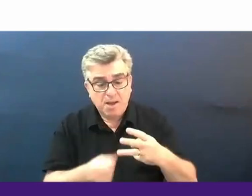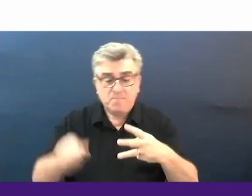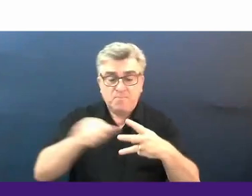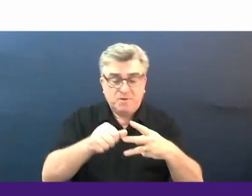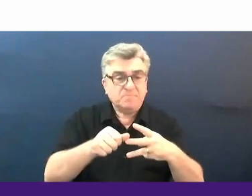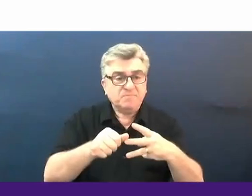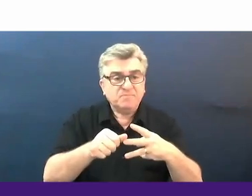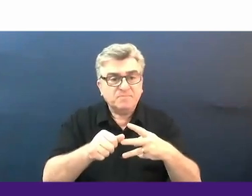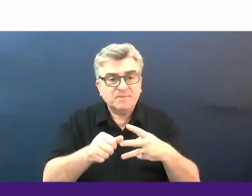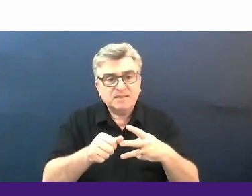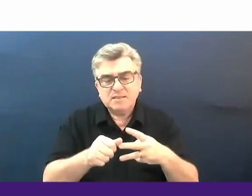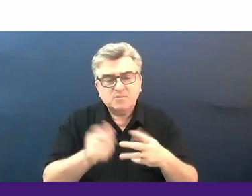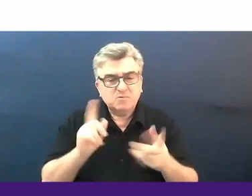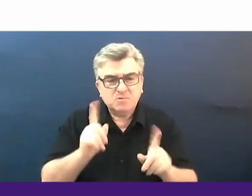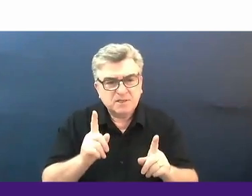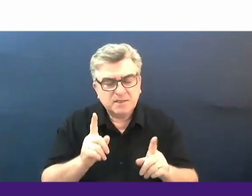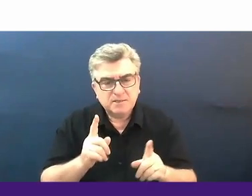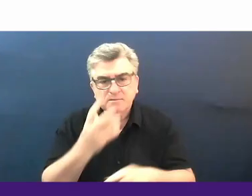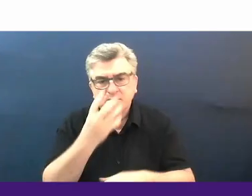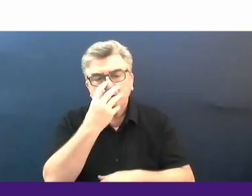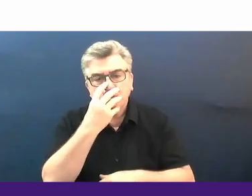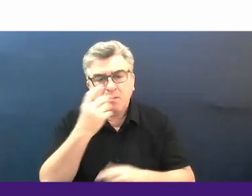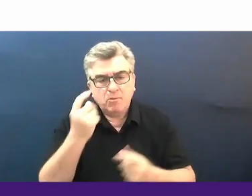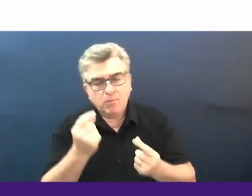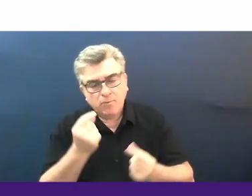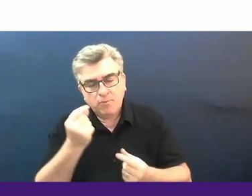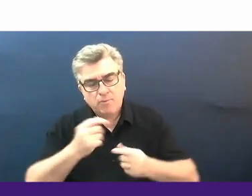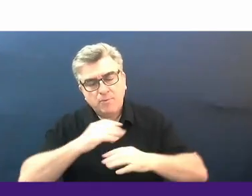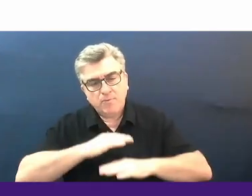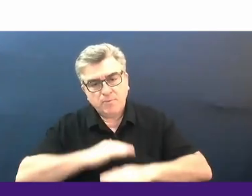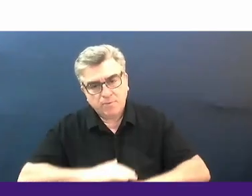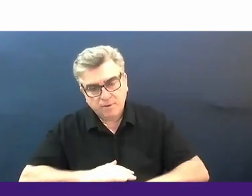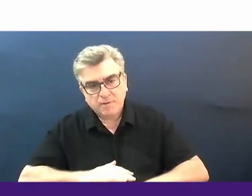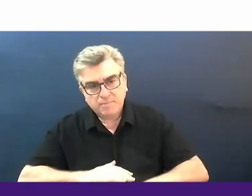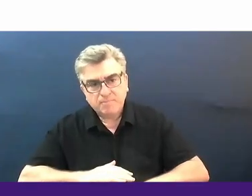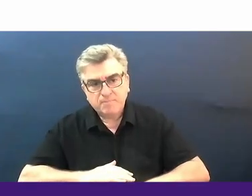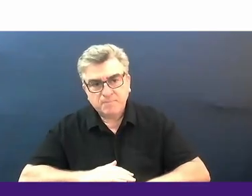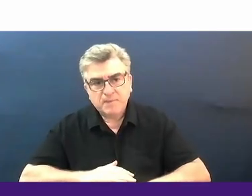this pilot, we had a light sedation tier, which we refer to as tier two. This was